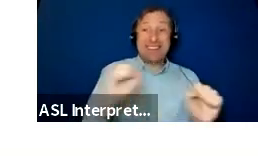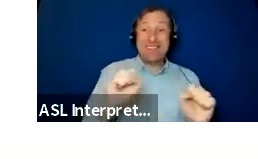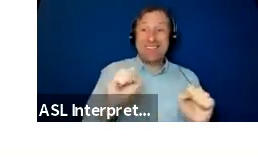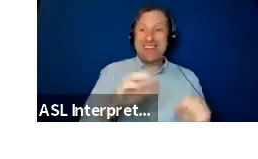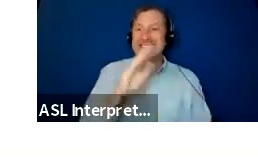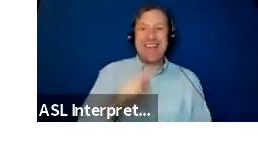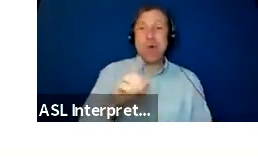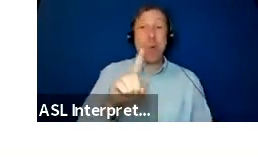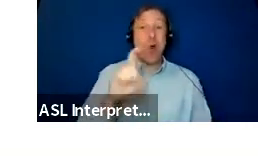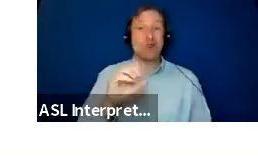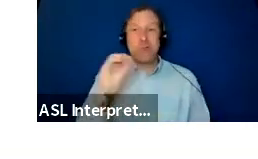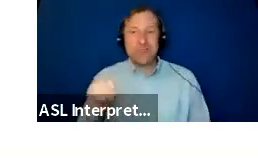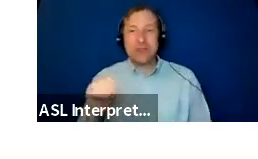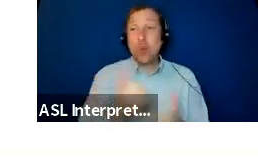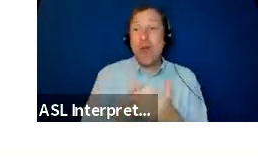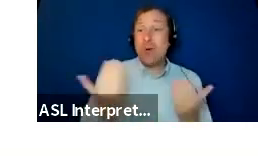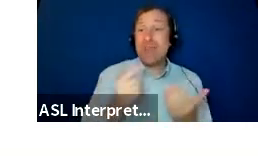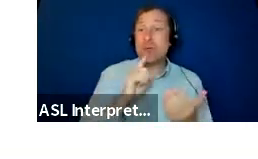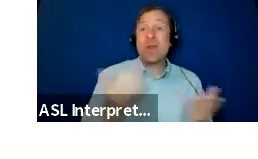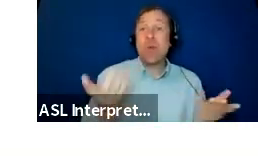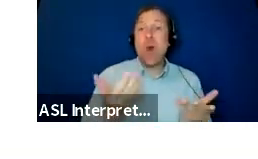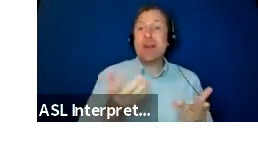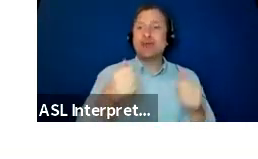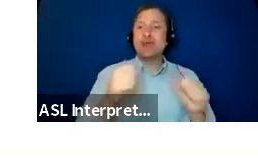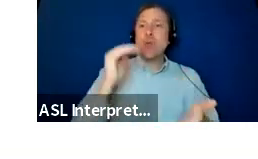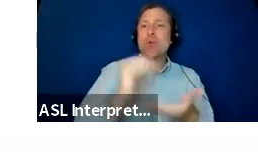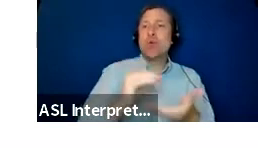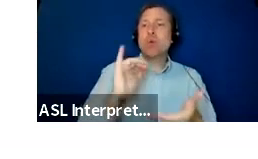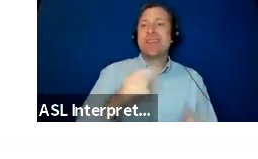So in everything that we're doing, it's about mitigating the risk and reducing the risk